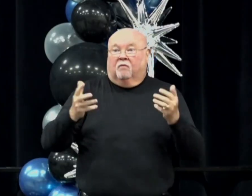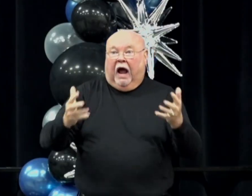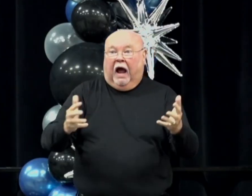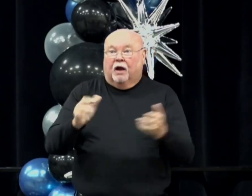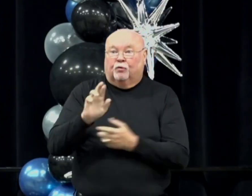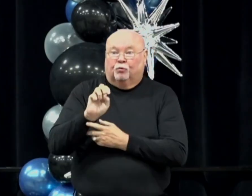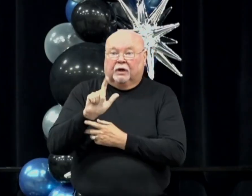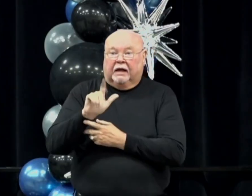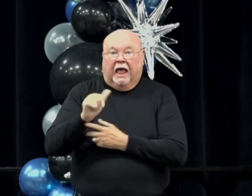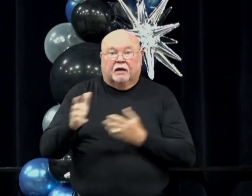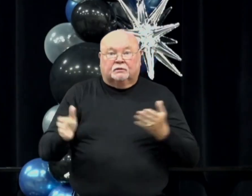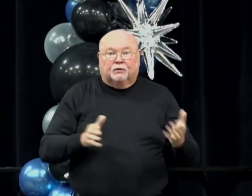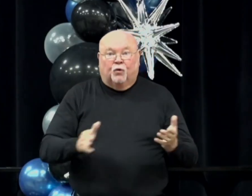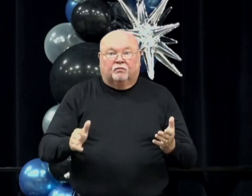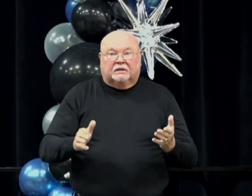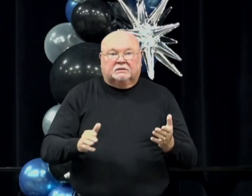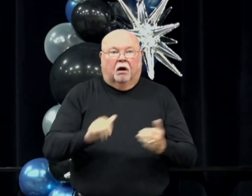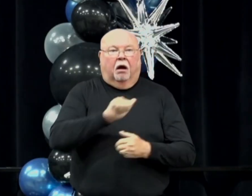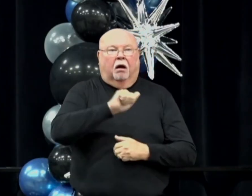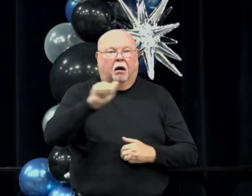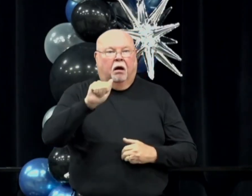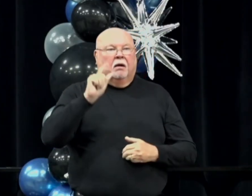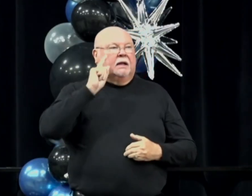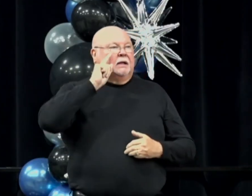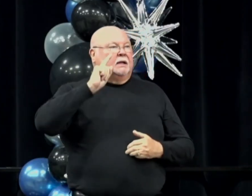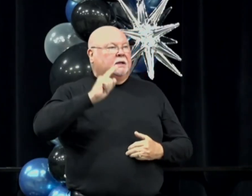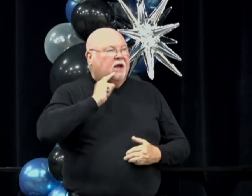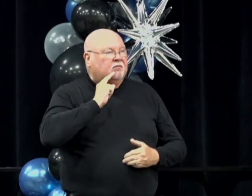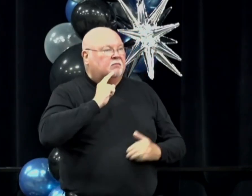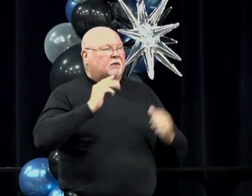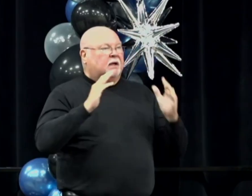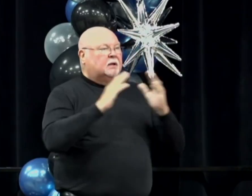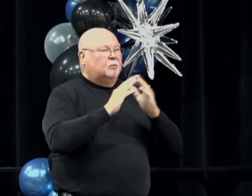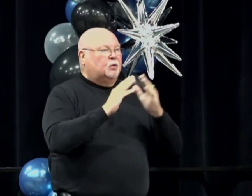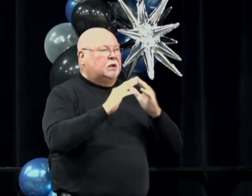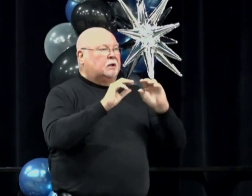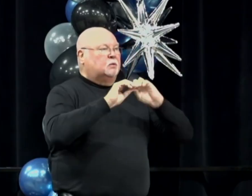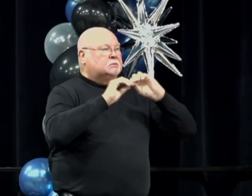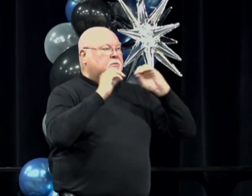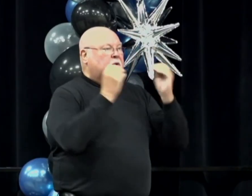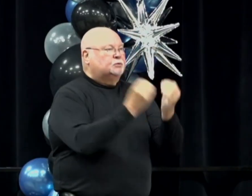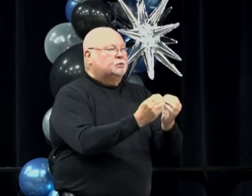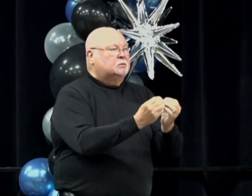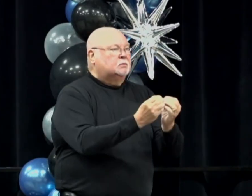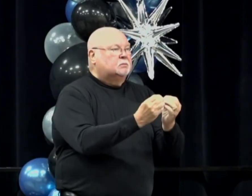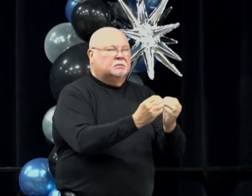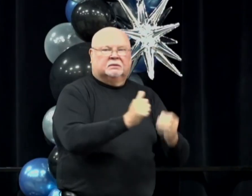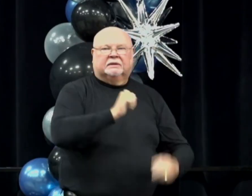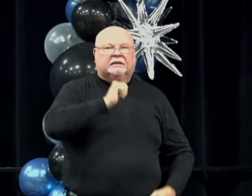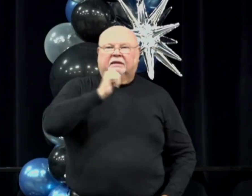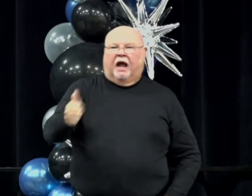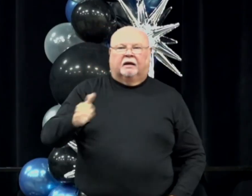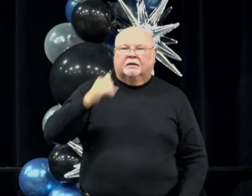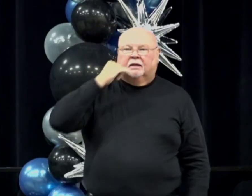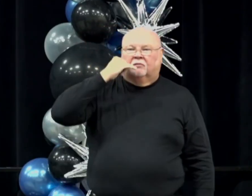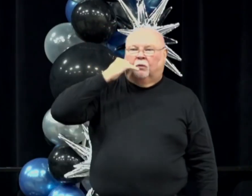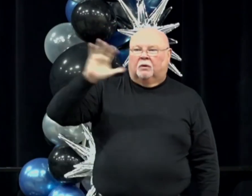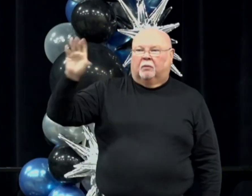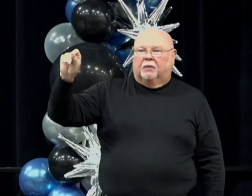would provide relay services specifically, a Deaf community organization, not a telephone